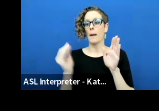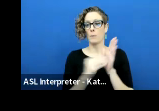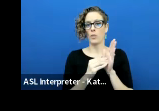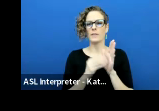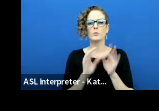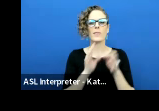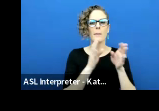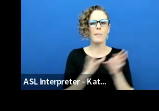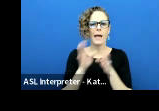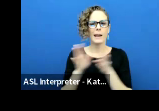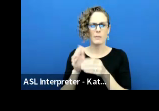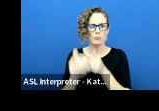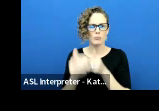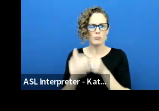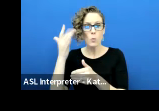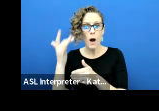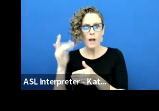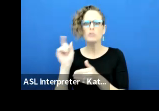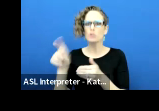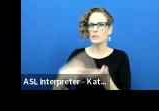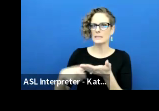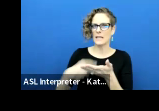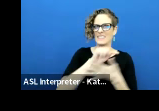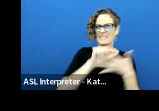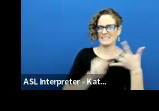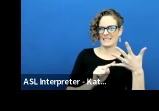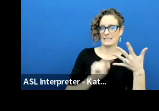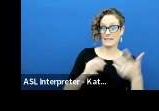be discussed so if you're living with other people it's even more important but privacy and security